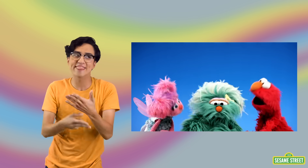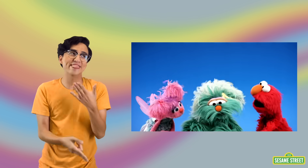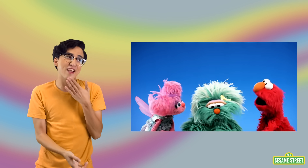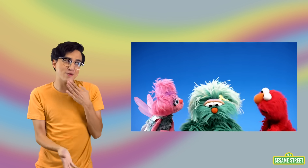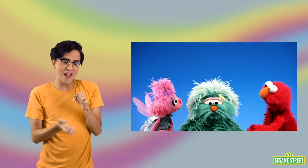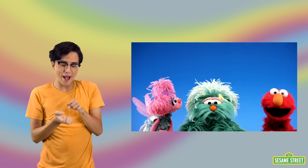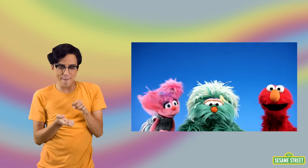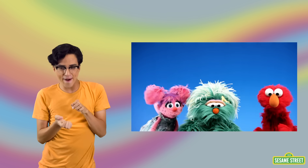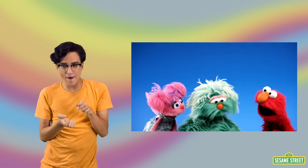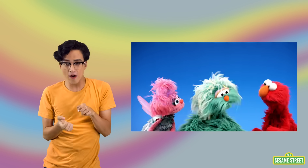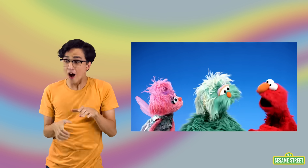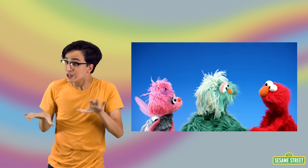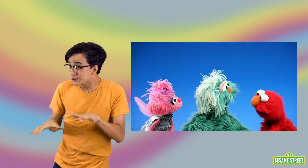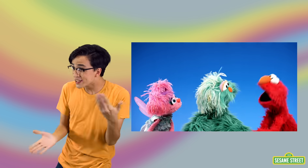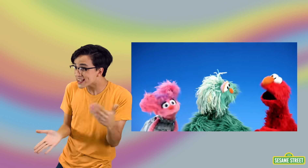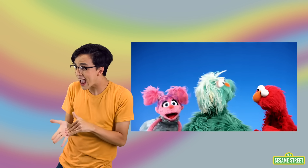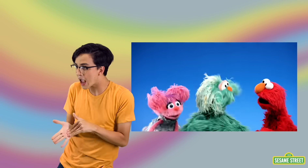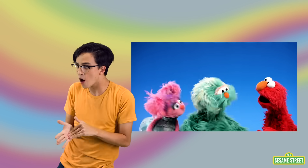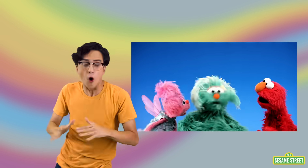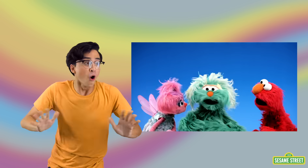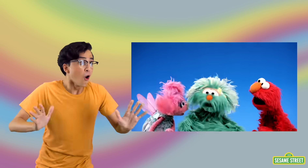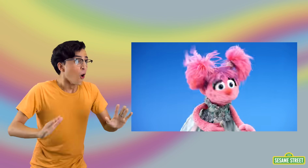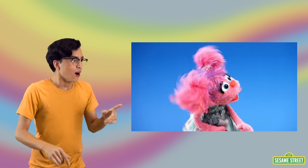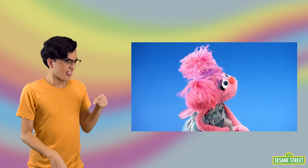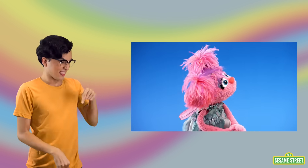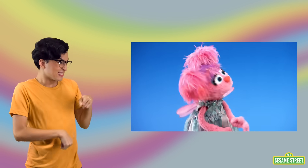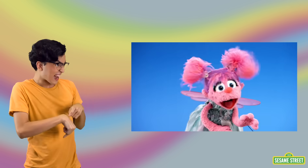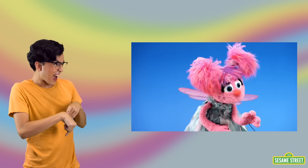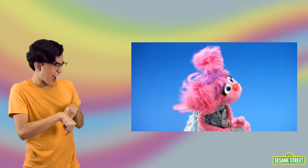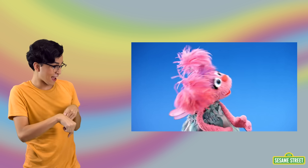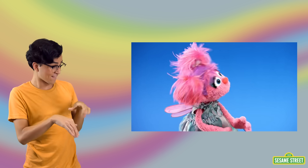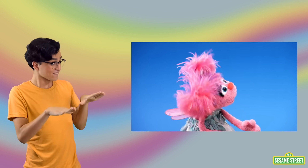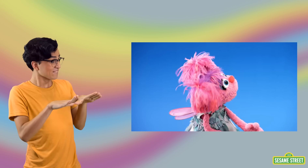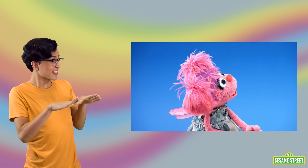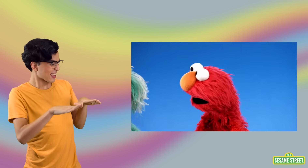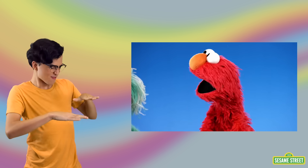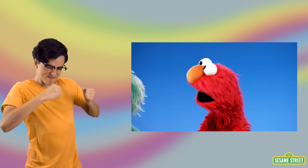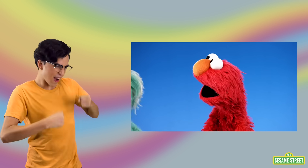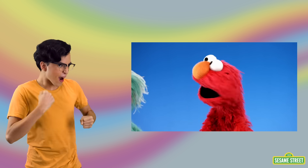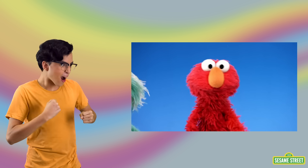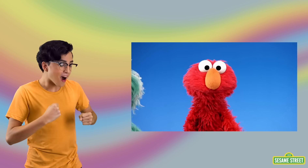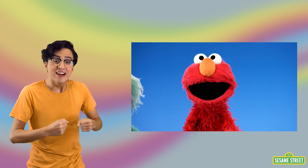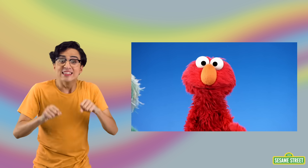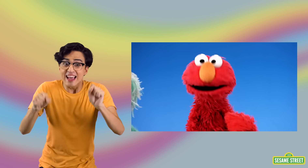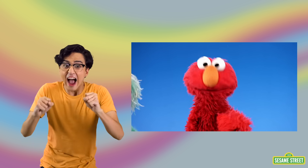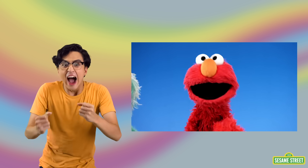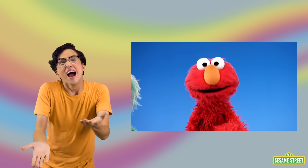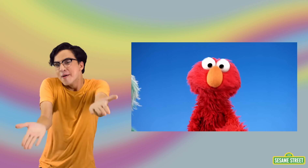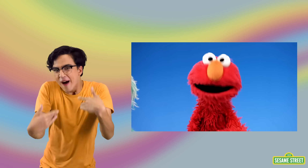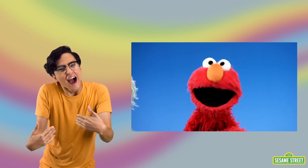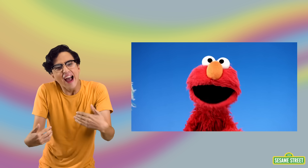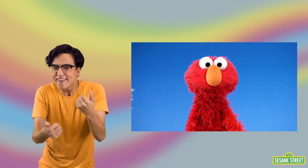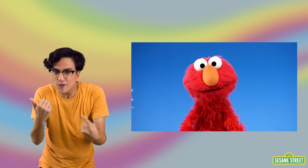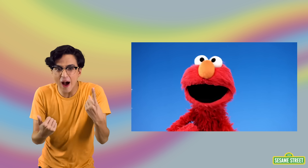Gracias, Elmo. Let's do it again! This time, let's stomp our feet! Yeah, oh! Come on, everybody!